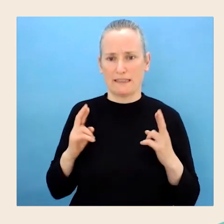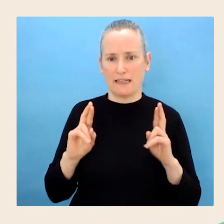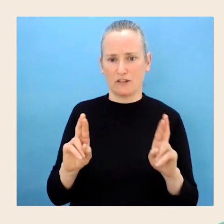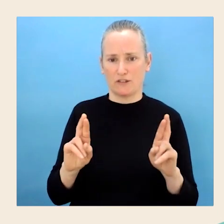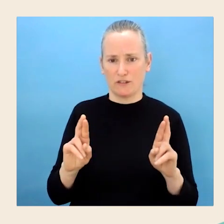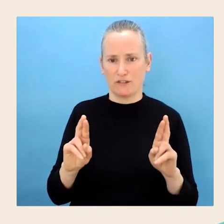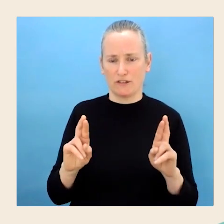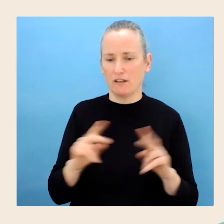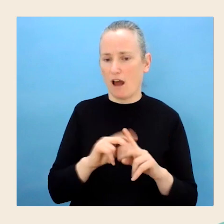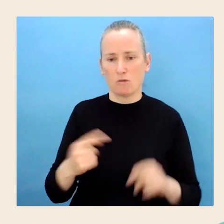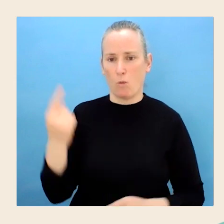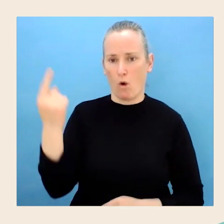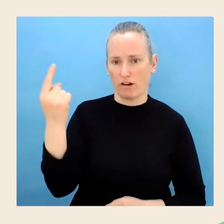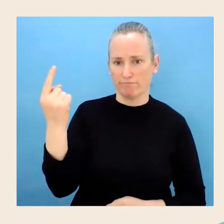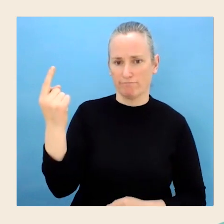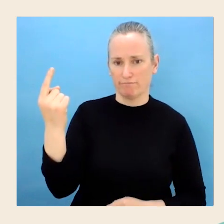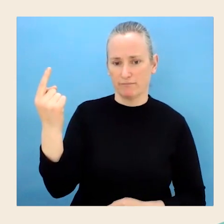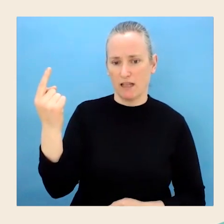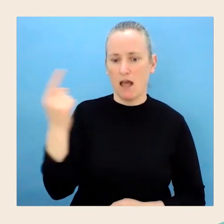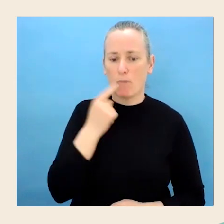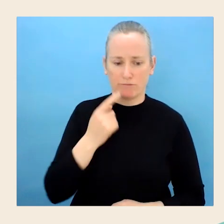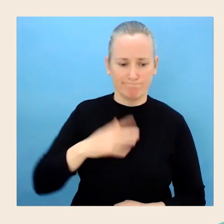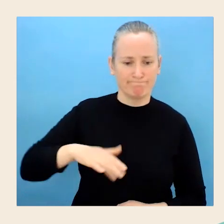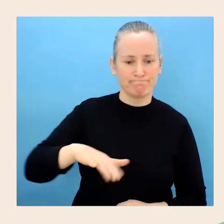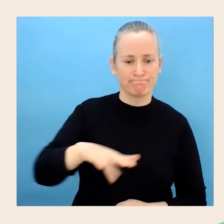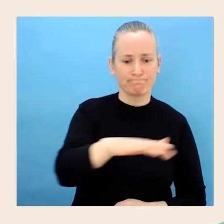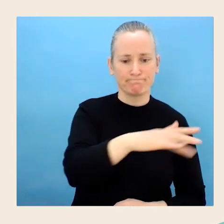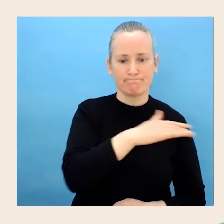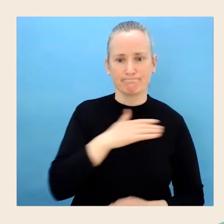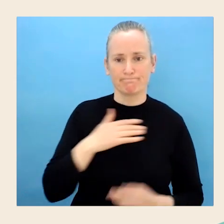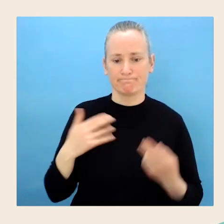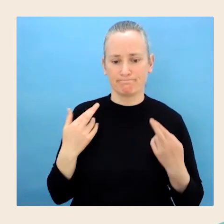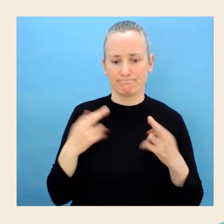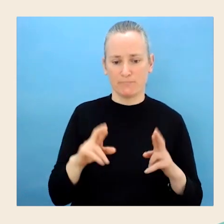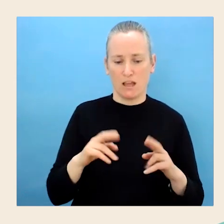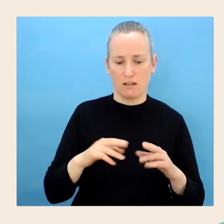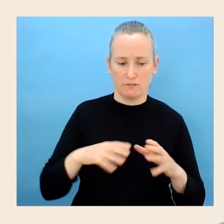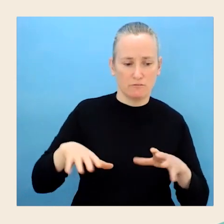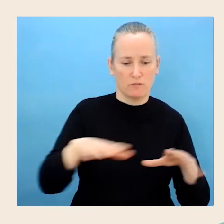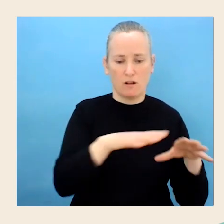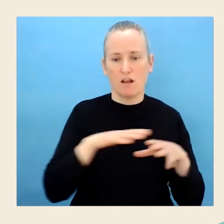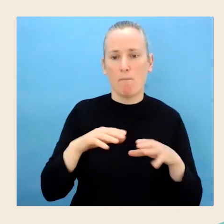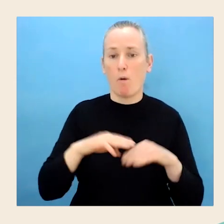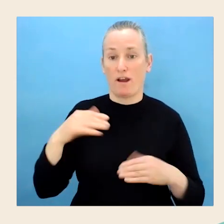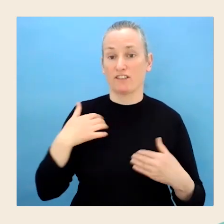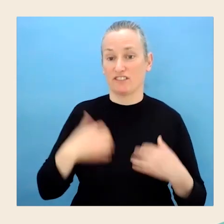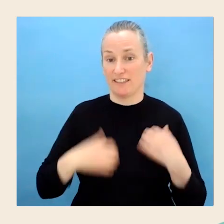but really gets much more interesting within a larger context of a community.